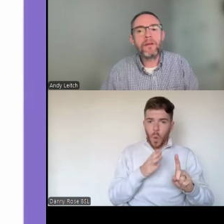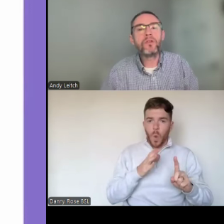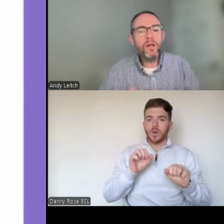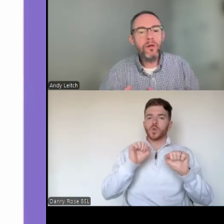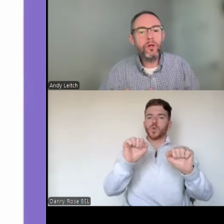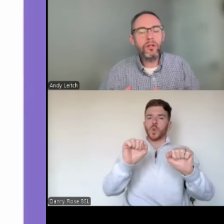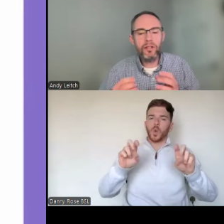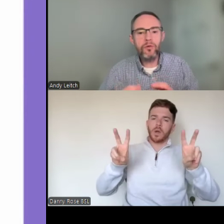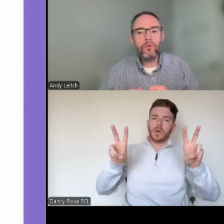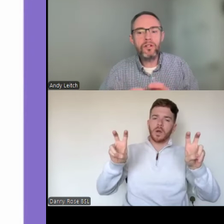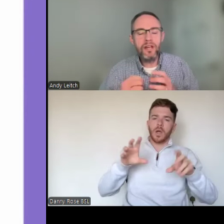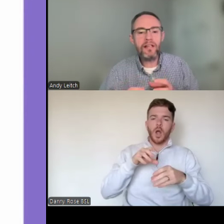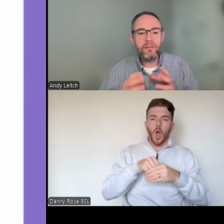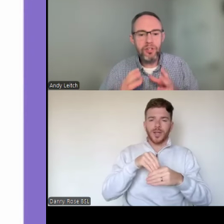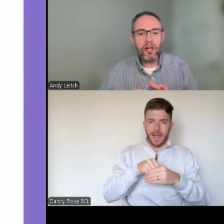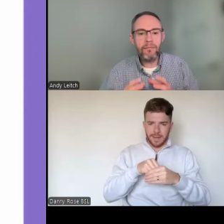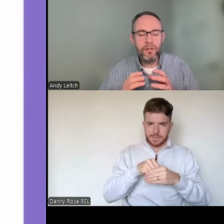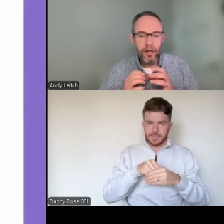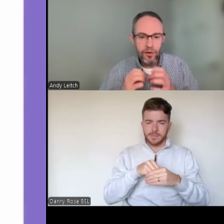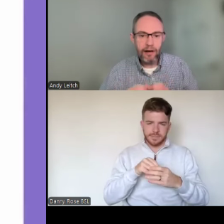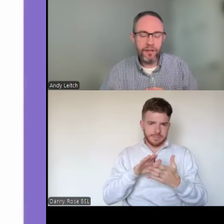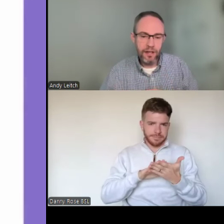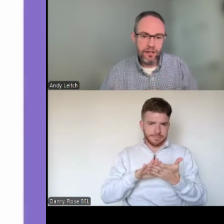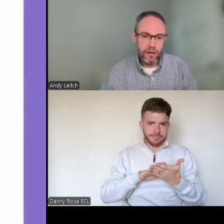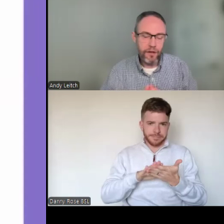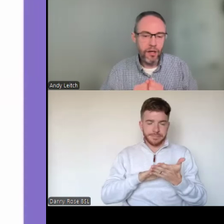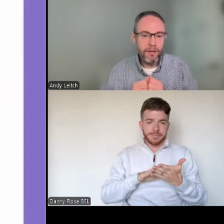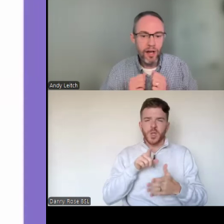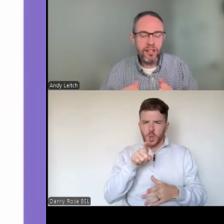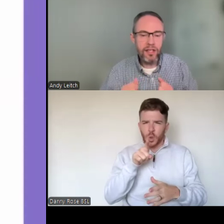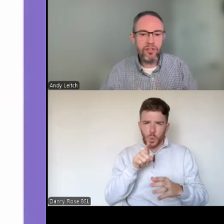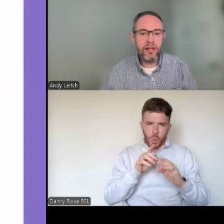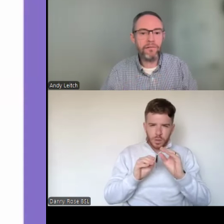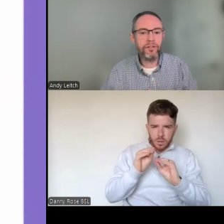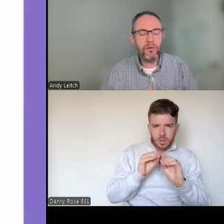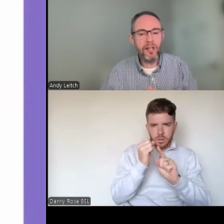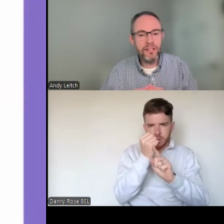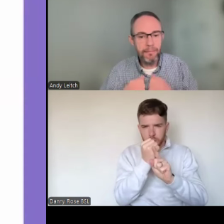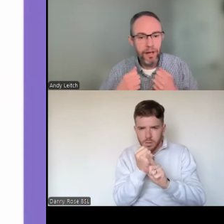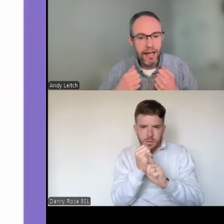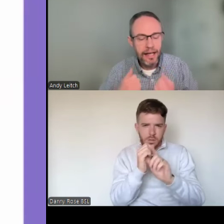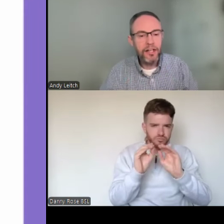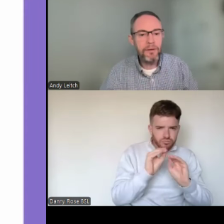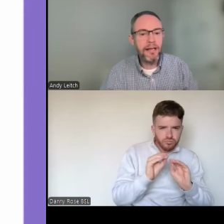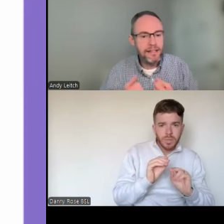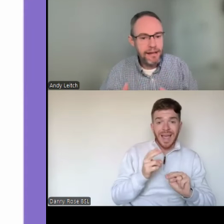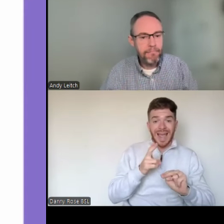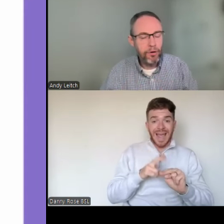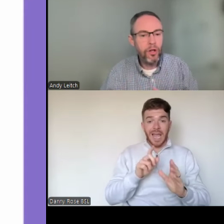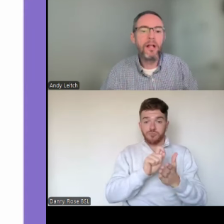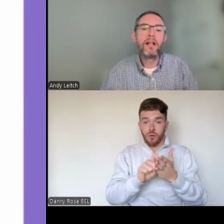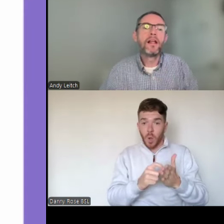In the real world, you would take some time to craft this. If you're going to be writing it yourself, try and write it in plain English. Make it simple.